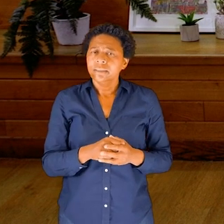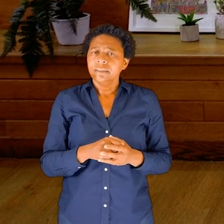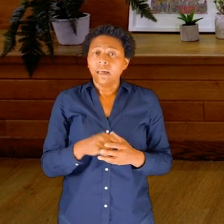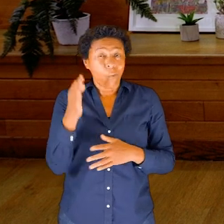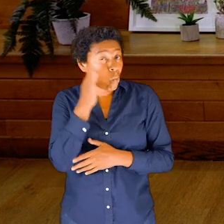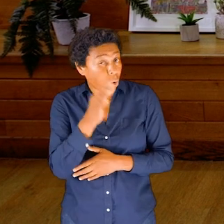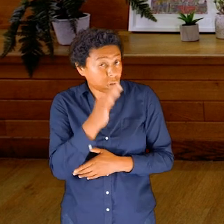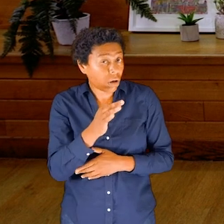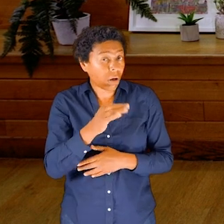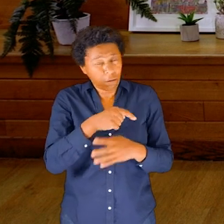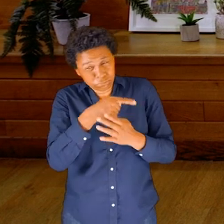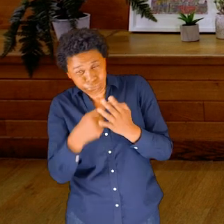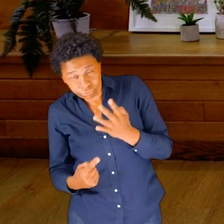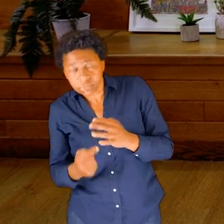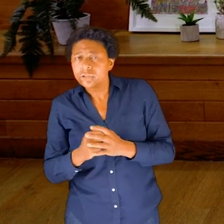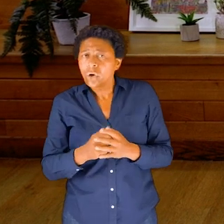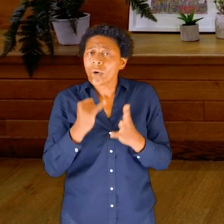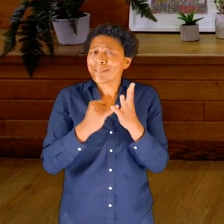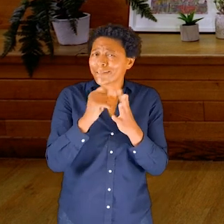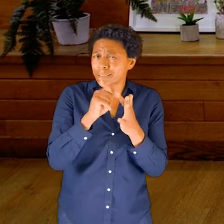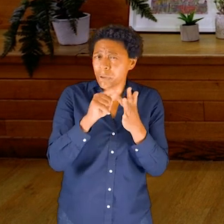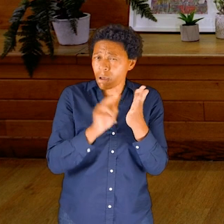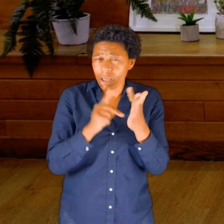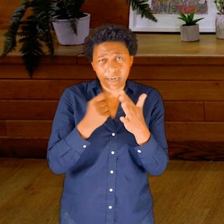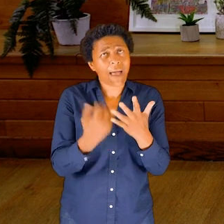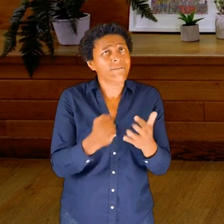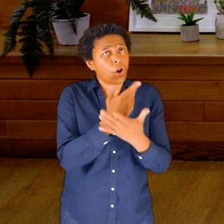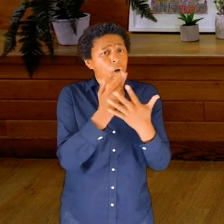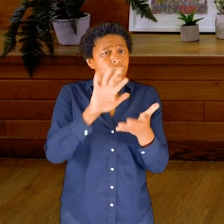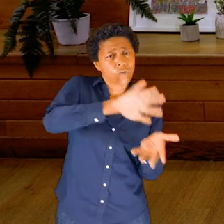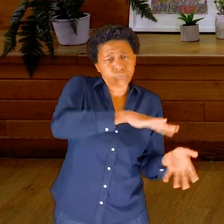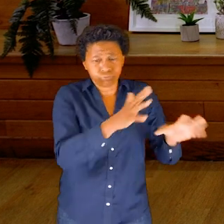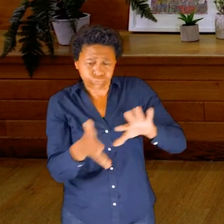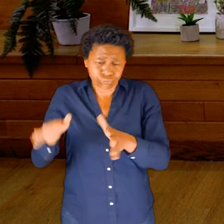So the spine is actually very, very fluid; lots of water inside the spine.